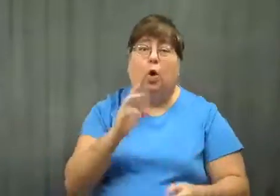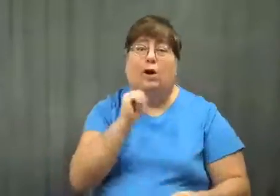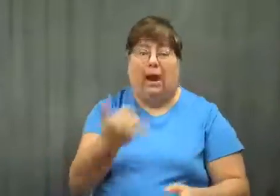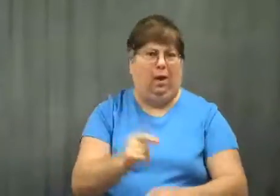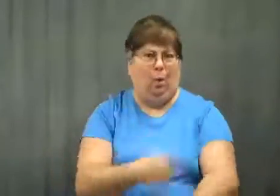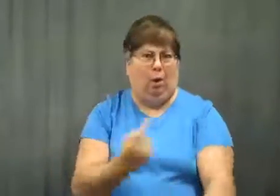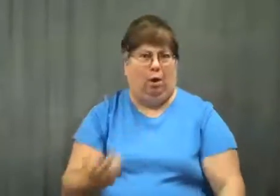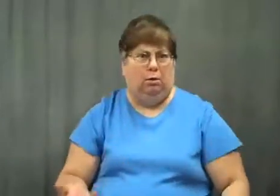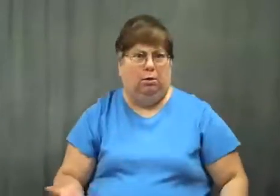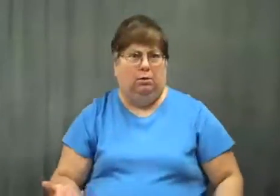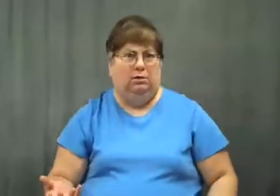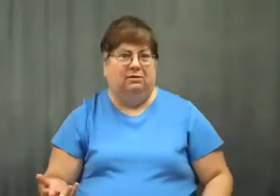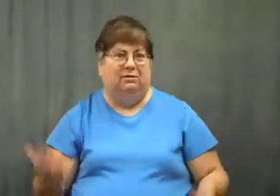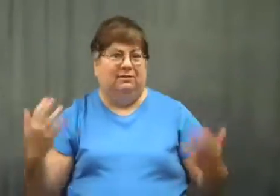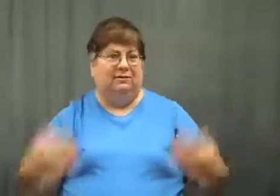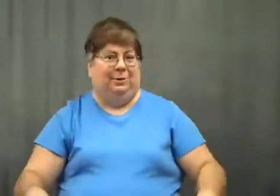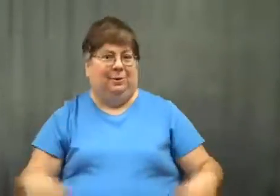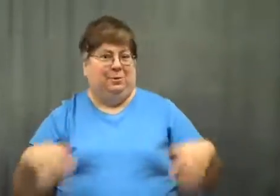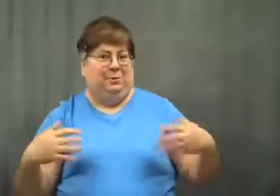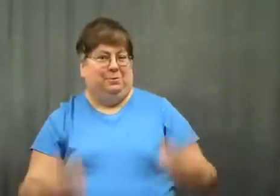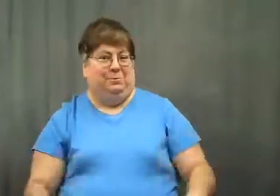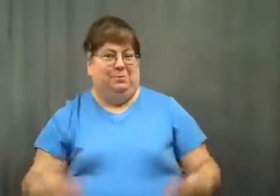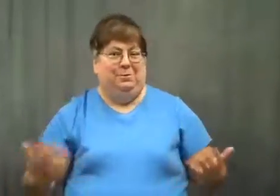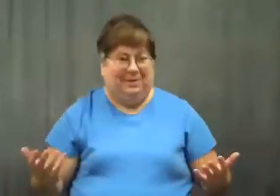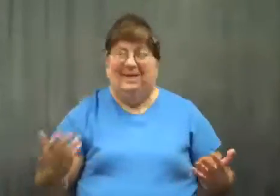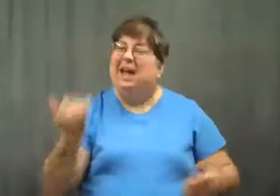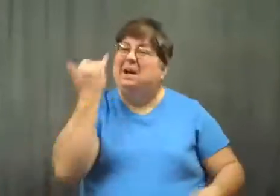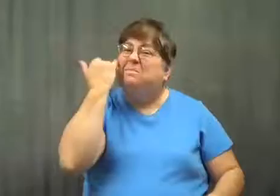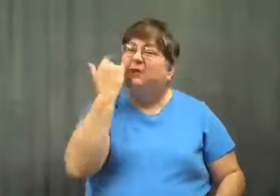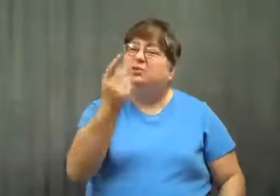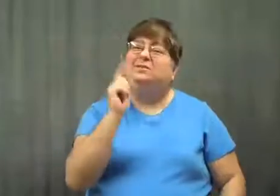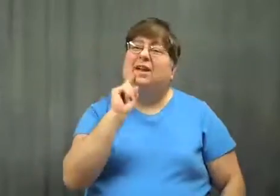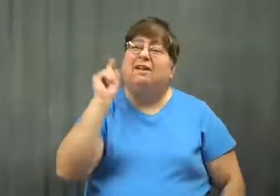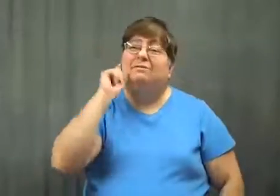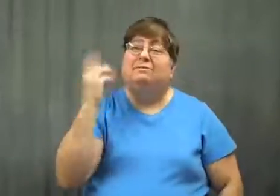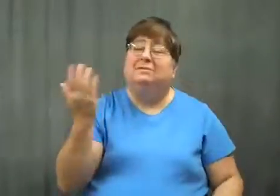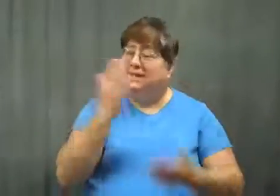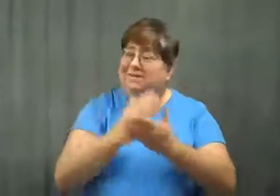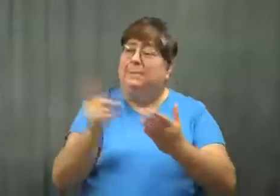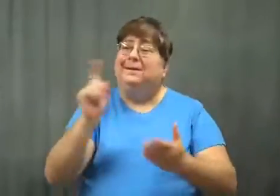How long would that take? Supposing it was a Deaf person who was born in the United States who was arrested.